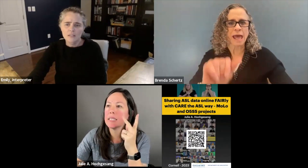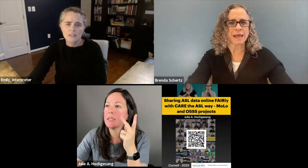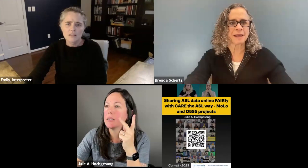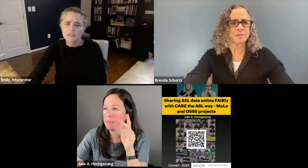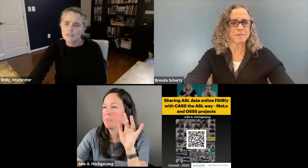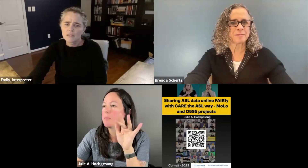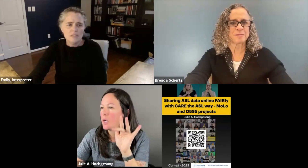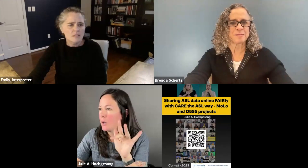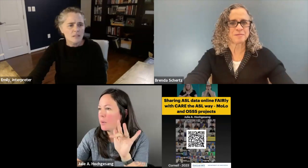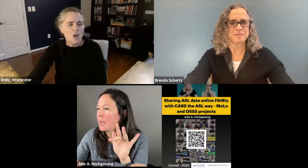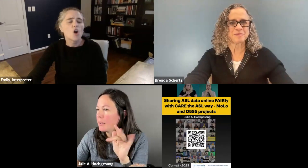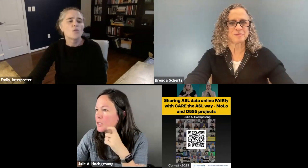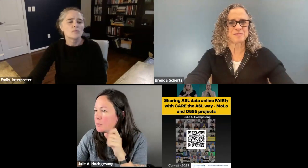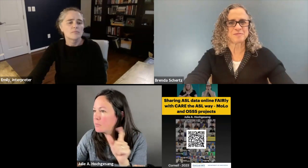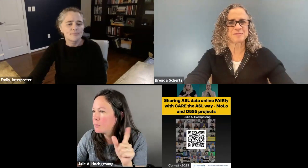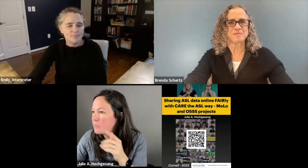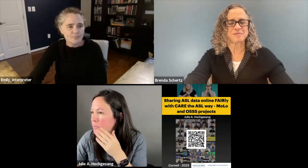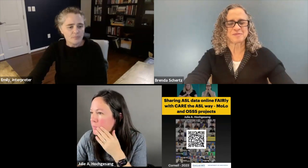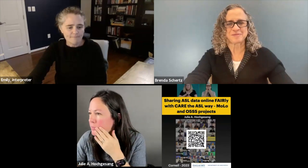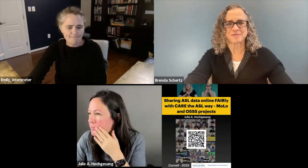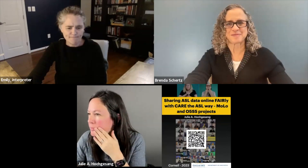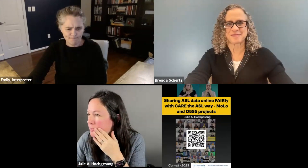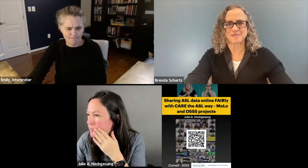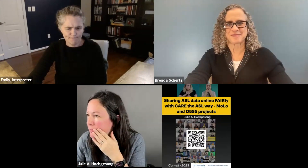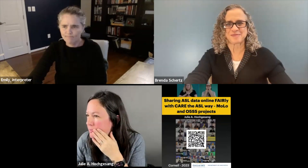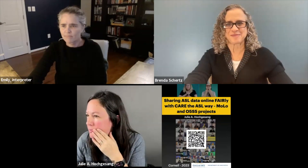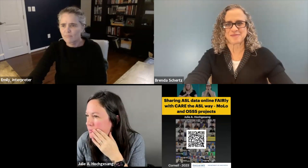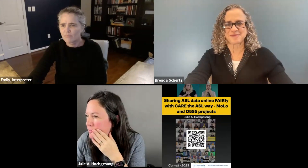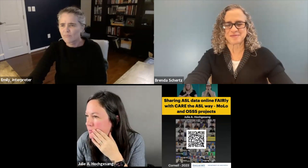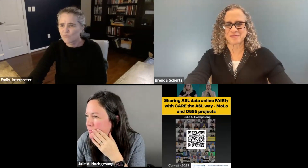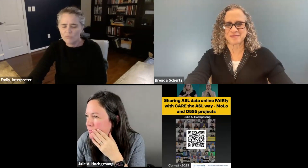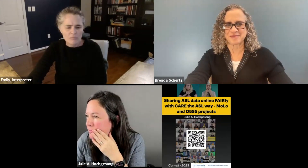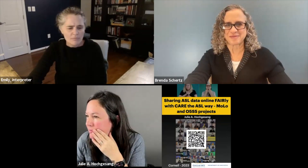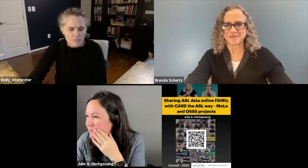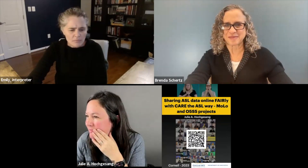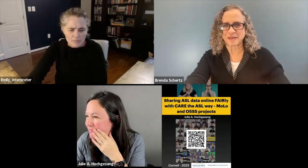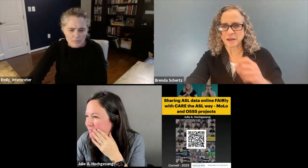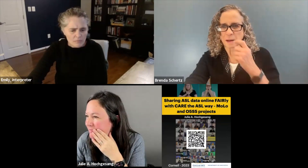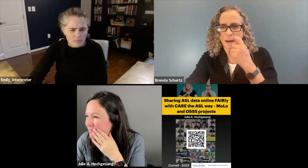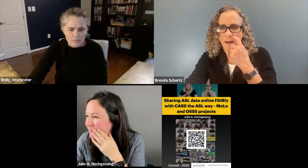Q&A oh okay let me did you find